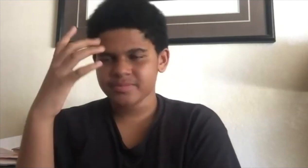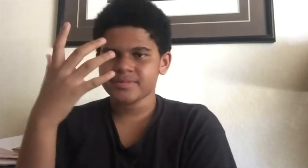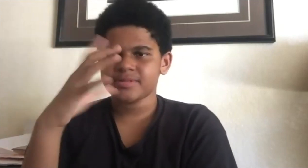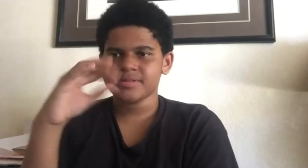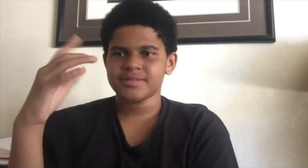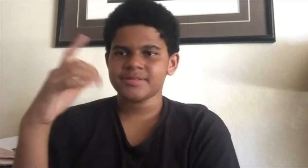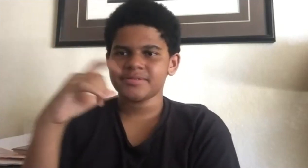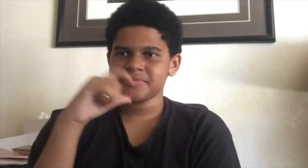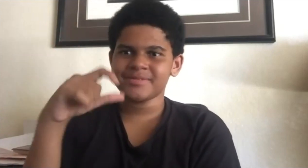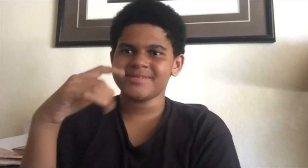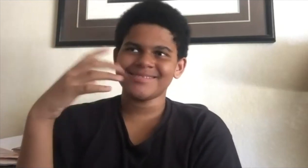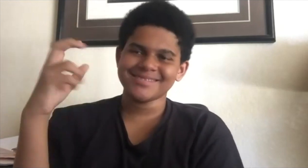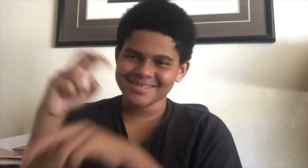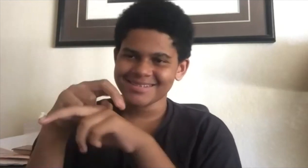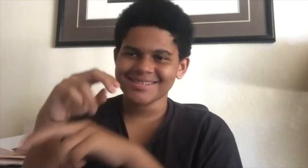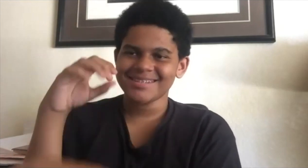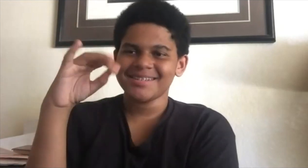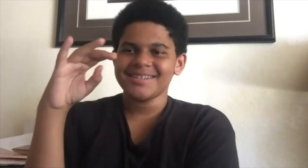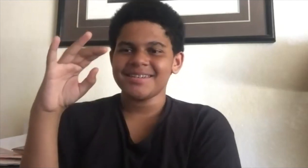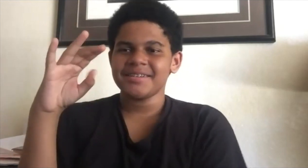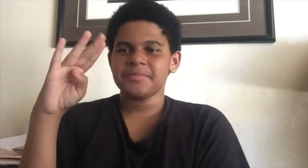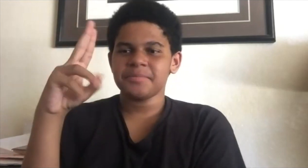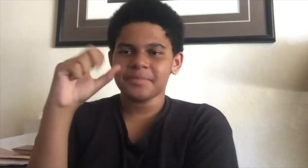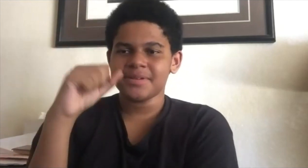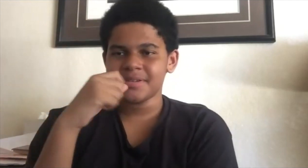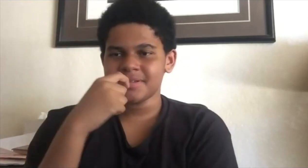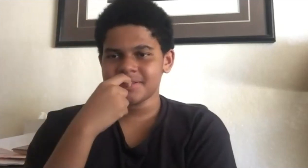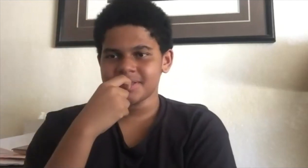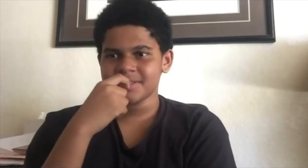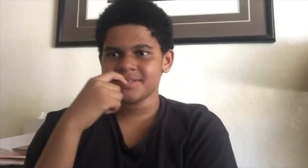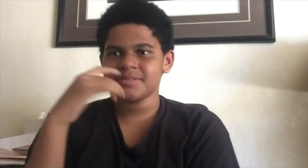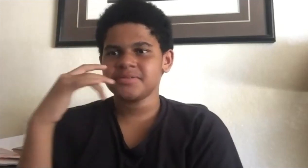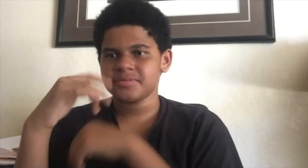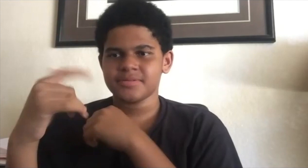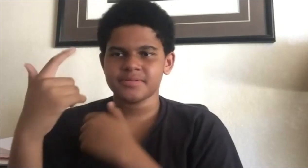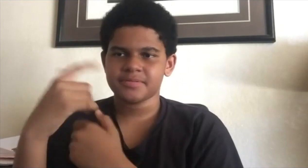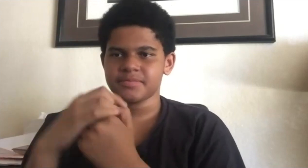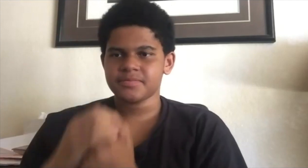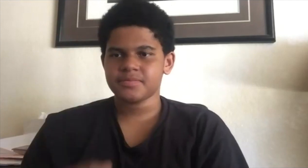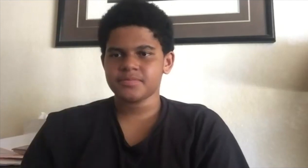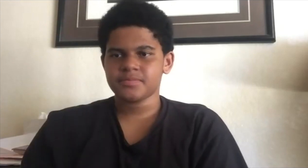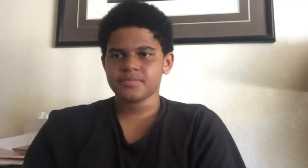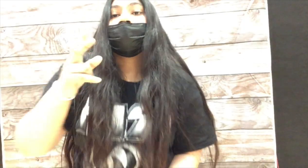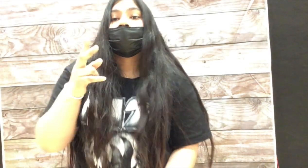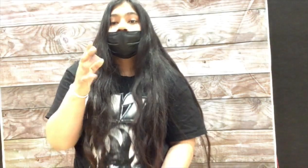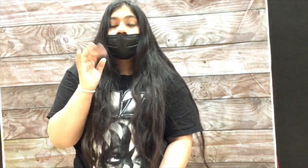I like staying home. You don't have to get all of us in the morning. You know to get up early.